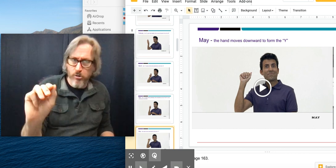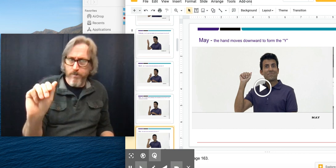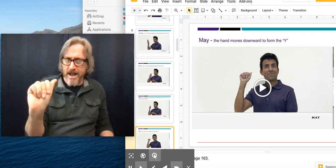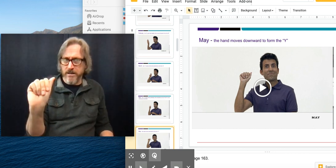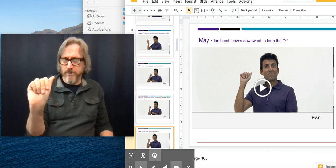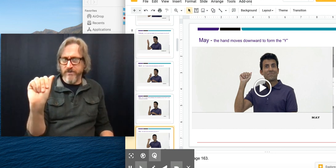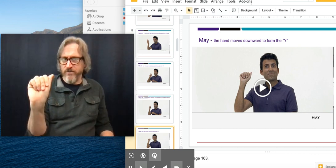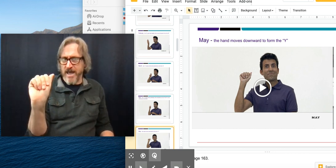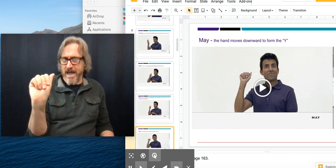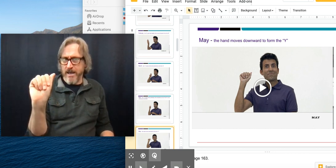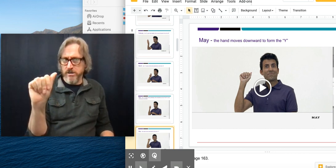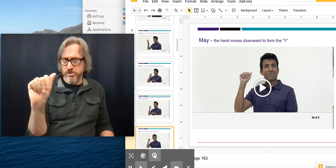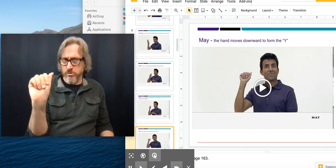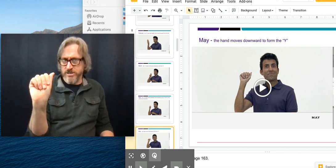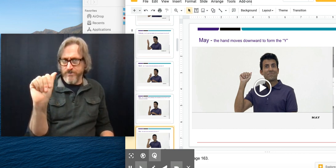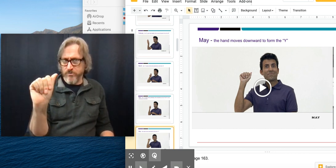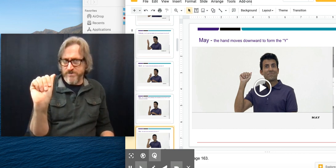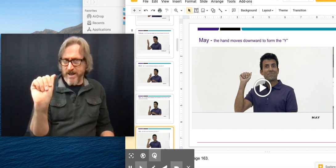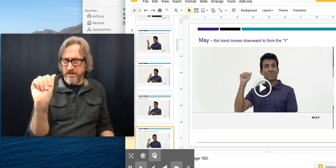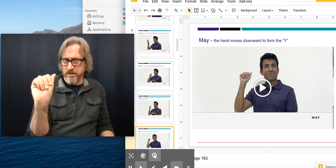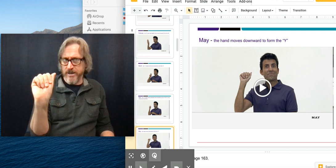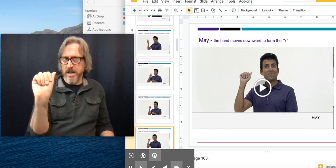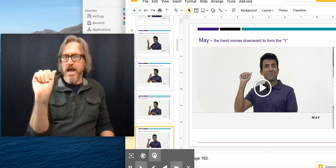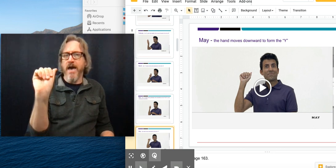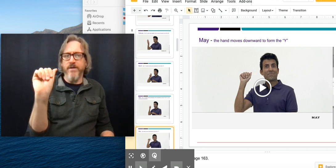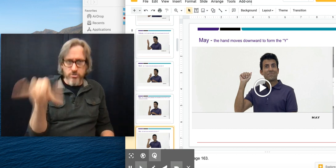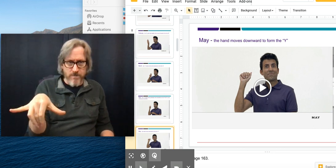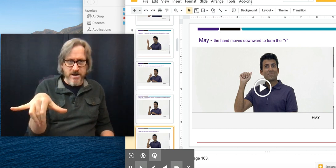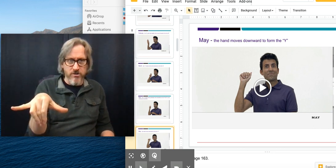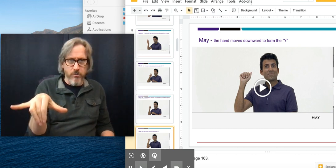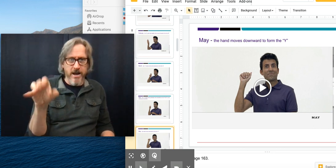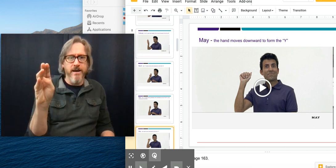pull back a little bit for the a so tip the wrist back a little bit and then drop down to the Y